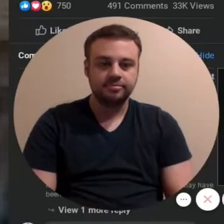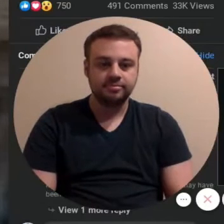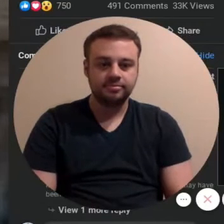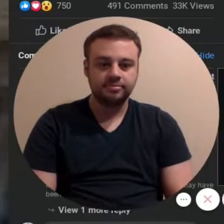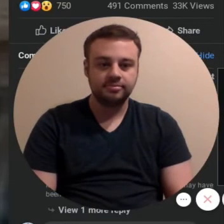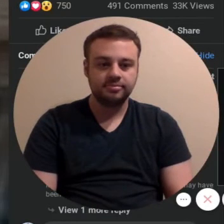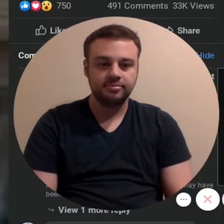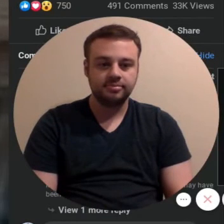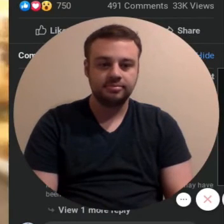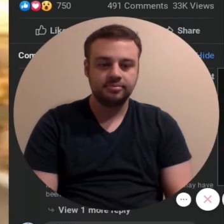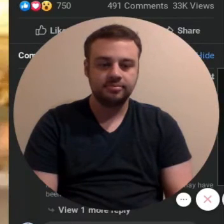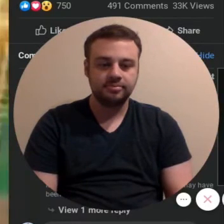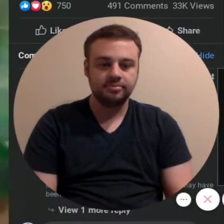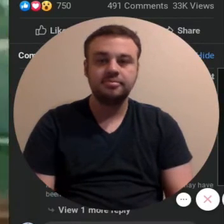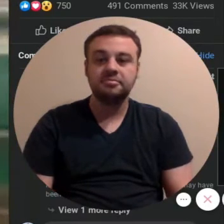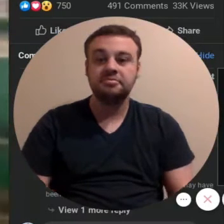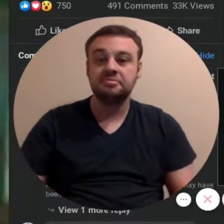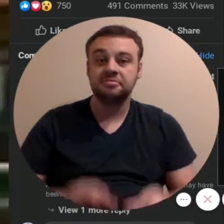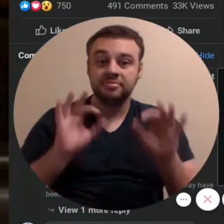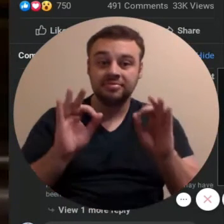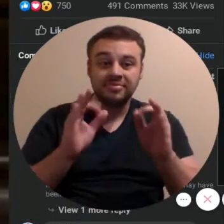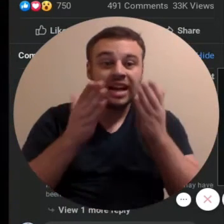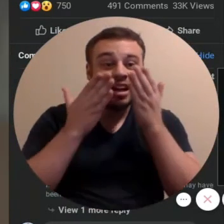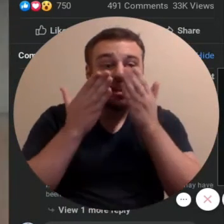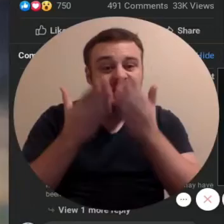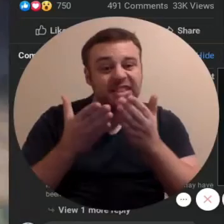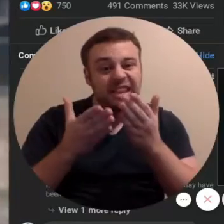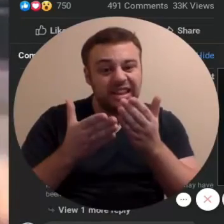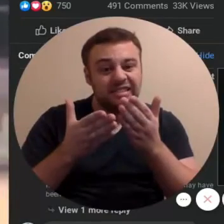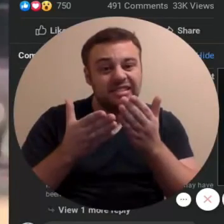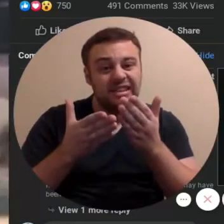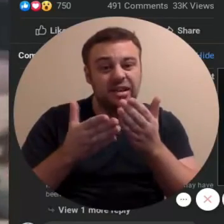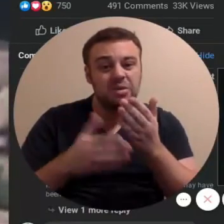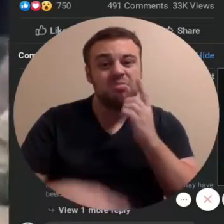Thank you as always. We've met Janice on a lot of these Facebook lives, we're so